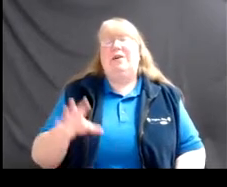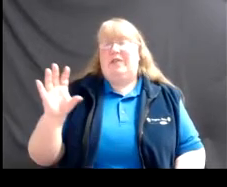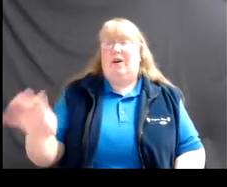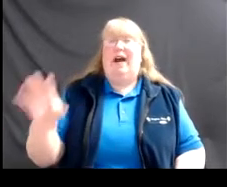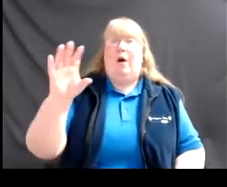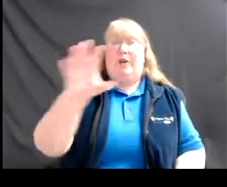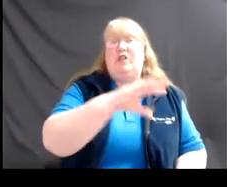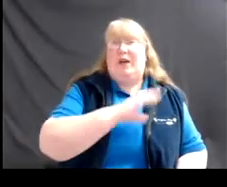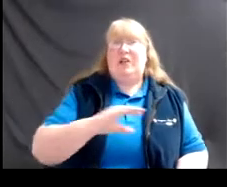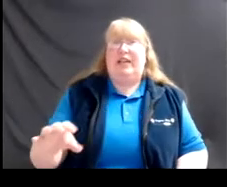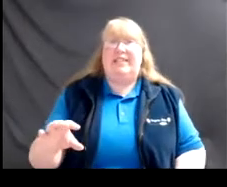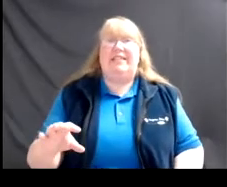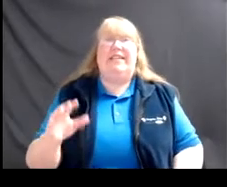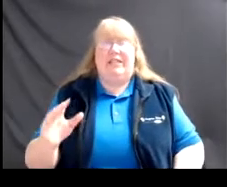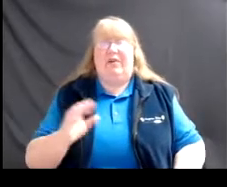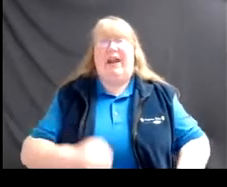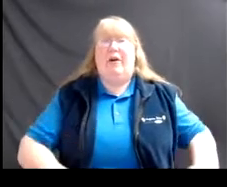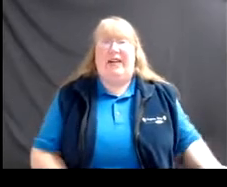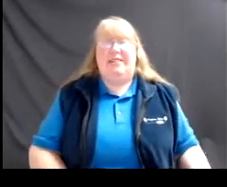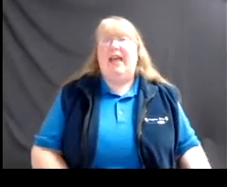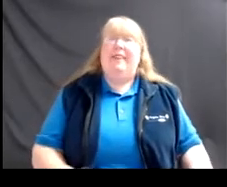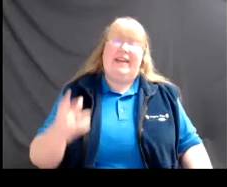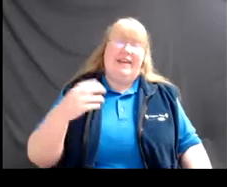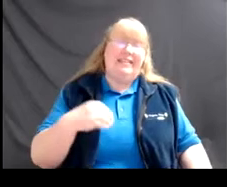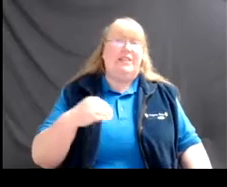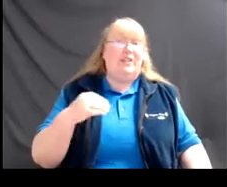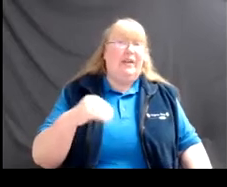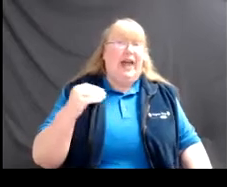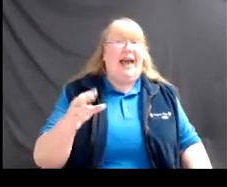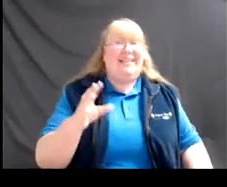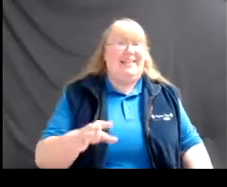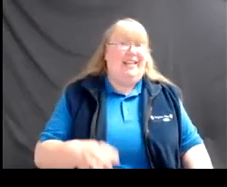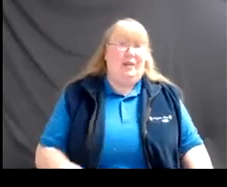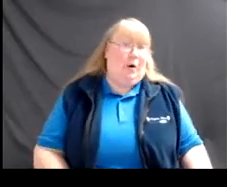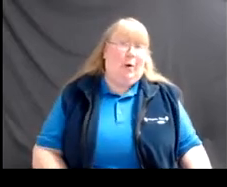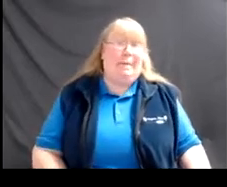there are outreach specialists in different areas that can assist you in accessing this program.